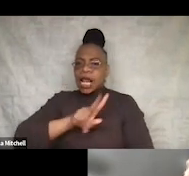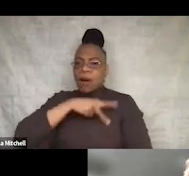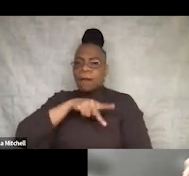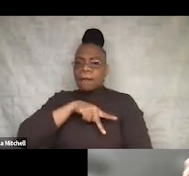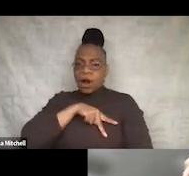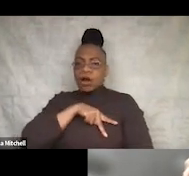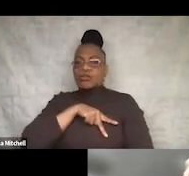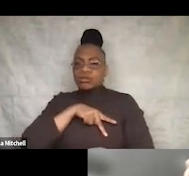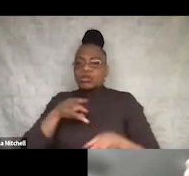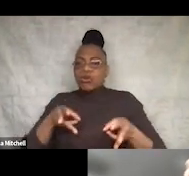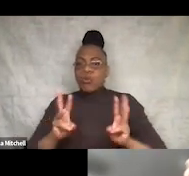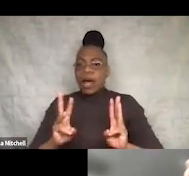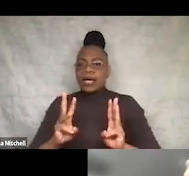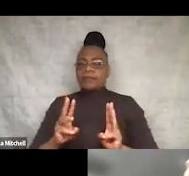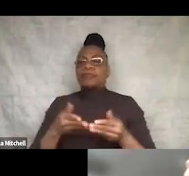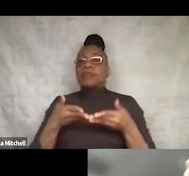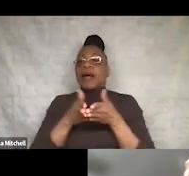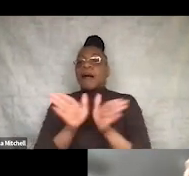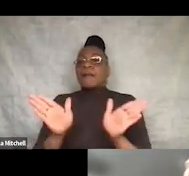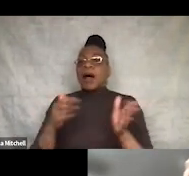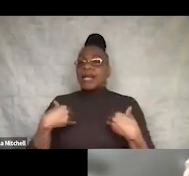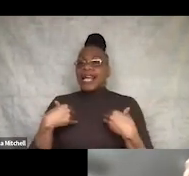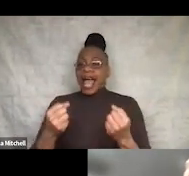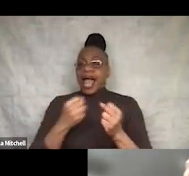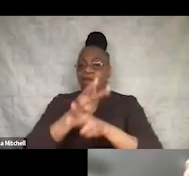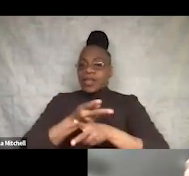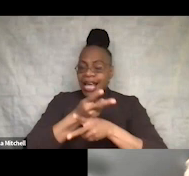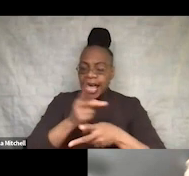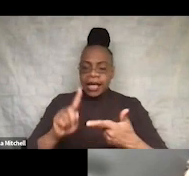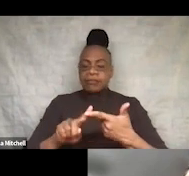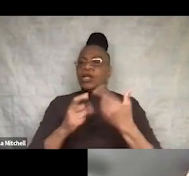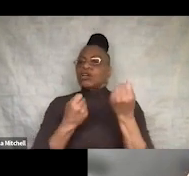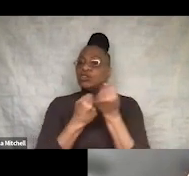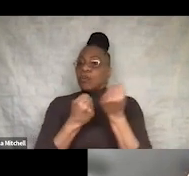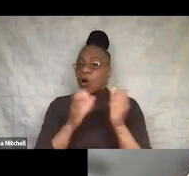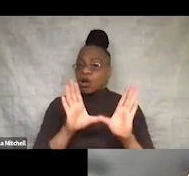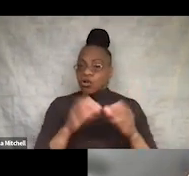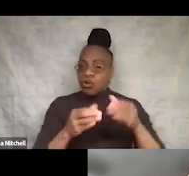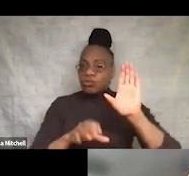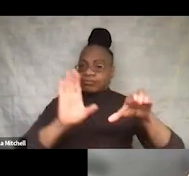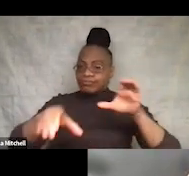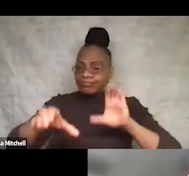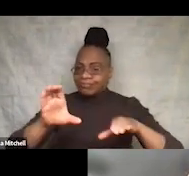Public healthcare, having support groups, lots of peer support, so peer support is a central piece